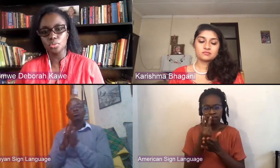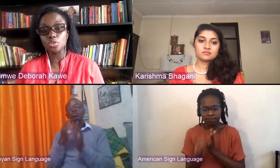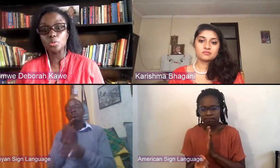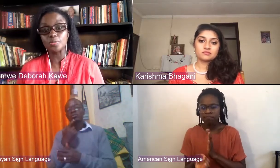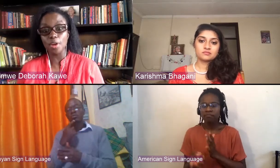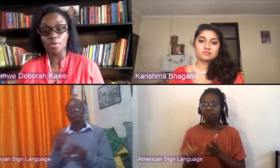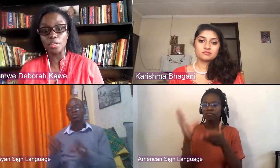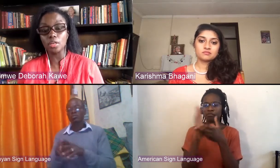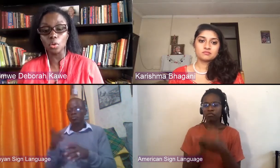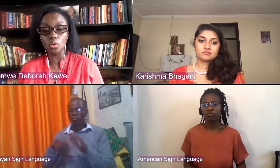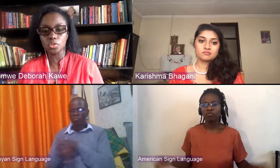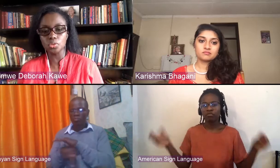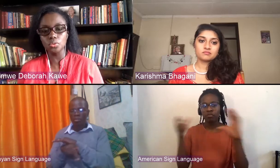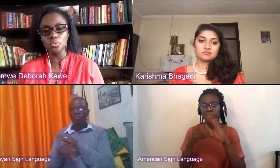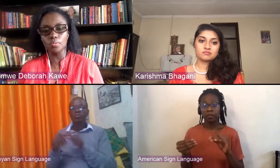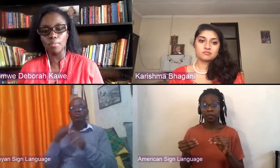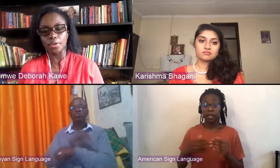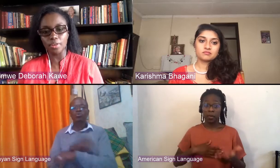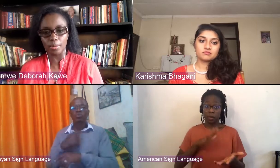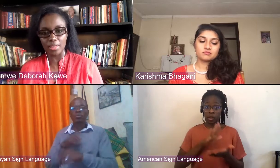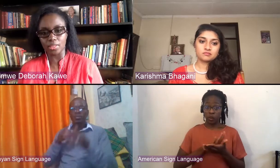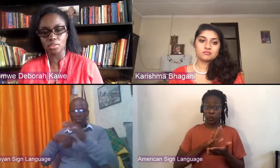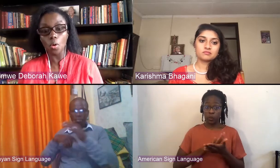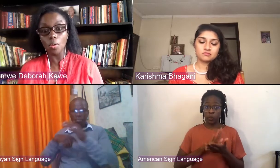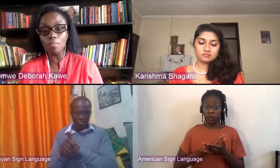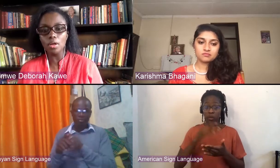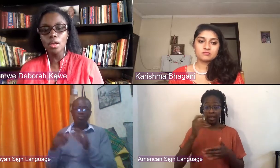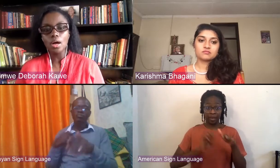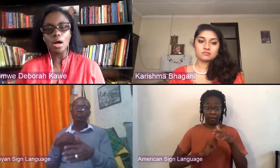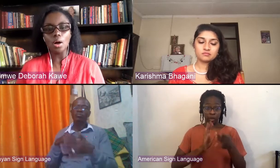which was very close to my grandmother's home,